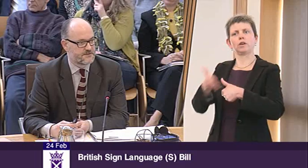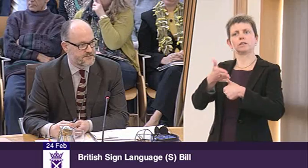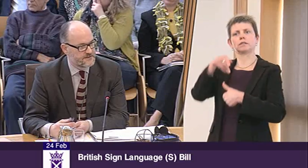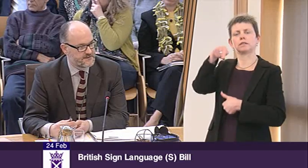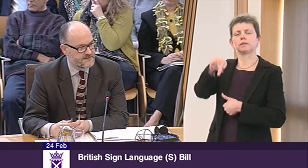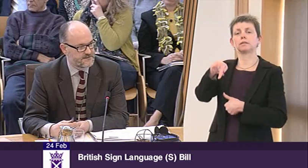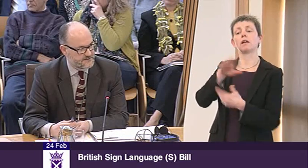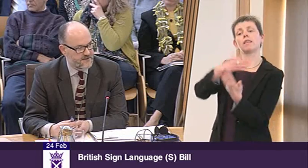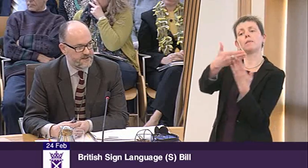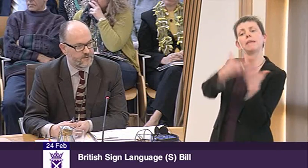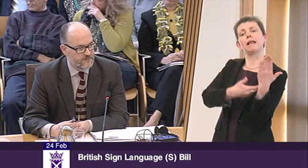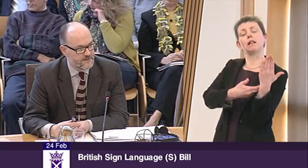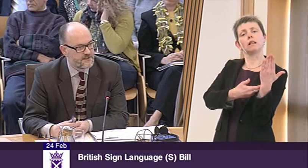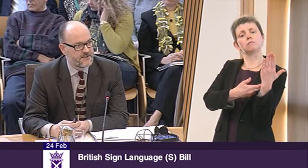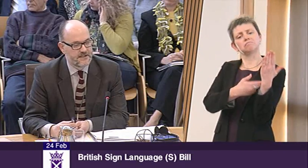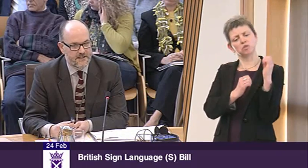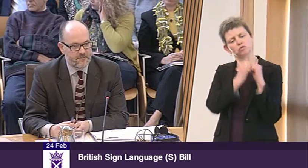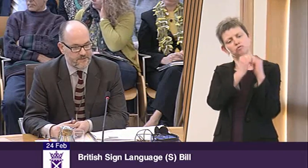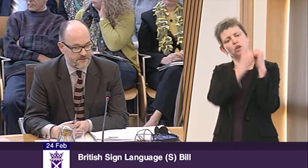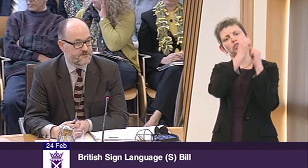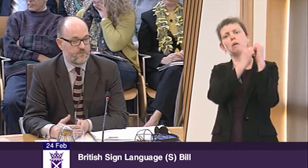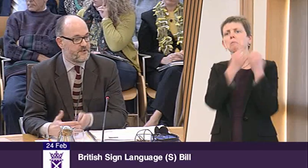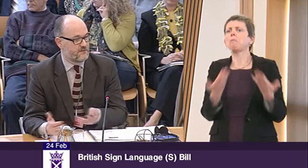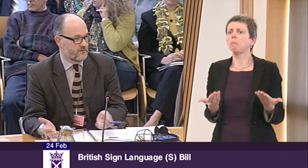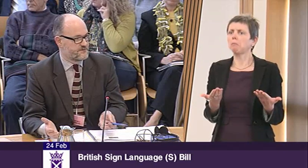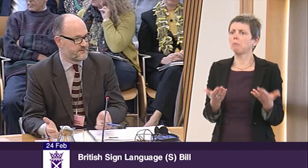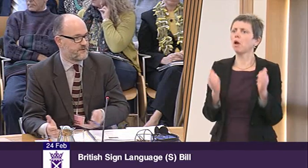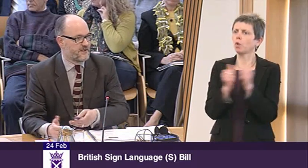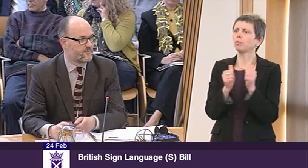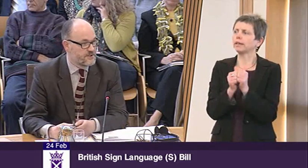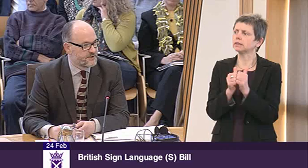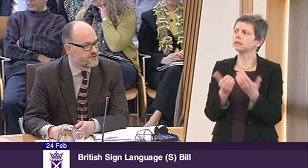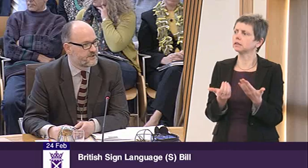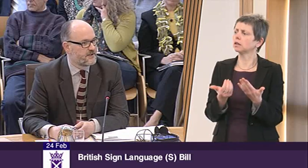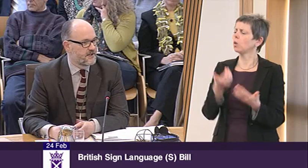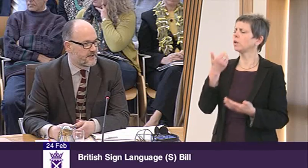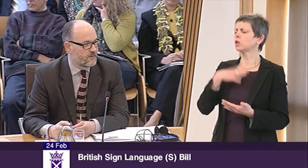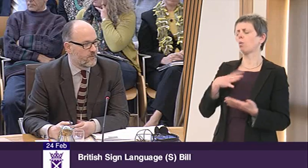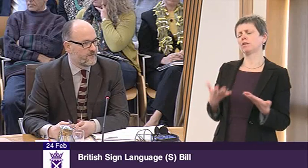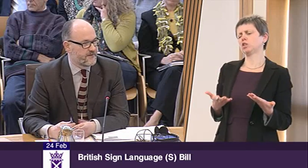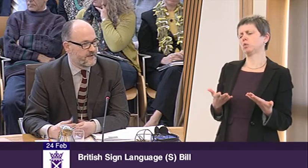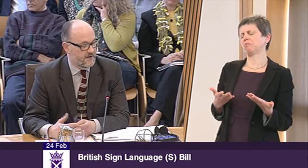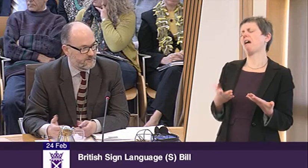is constructed is entirely appropriate, because we do not want to prejudge what the climate